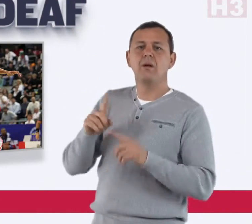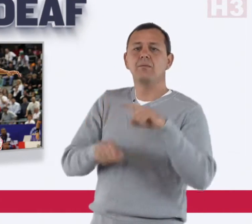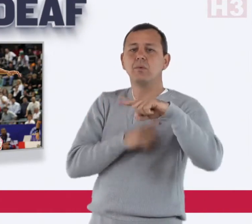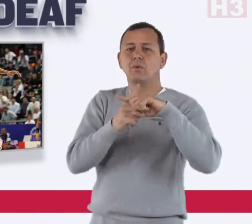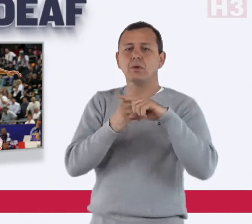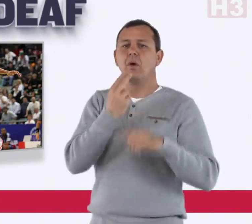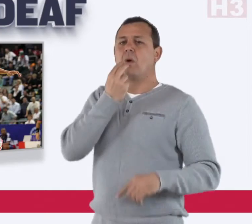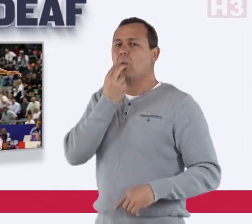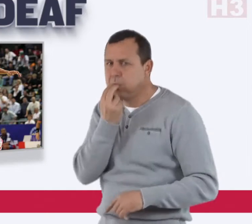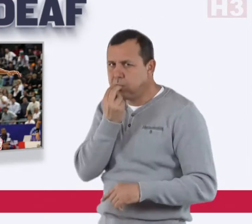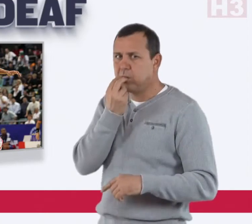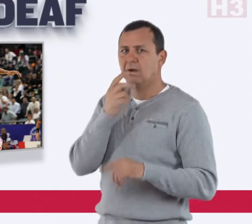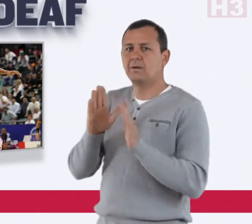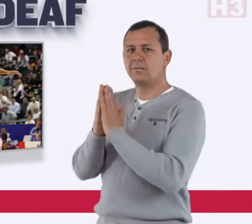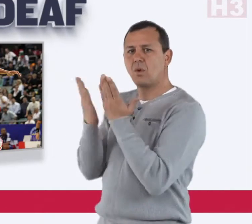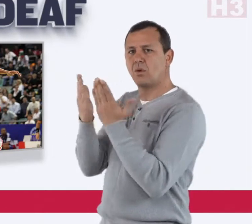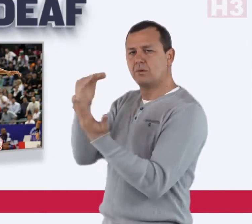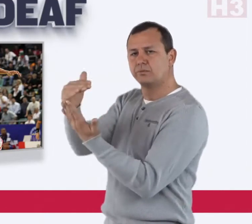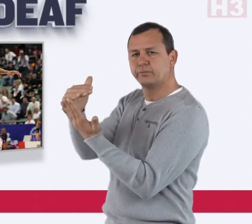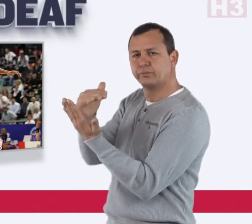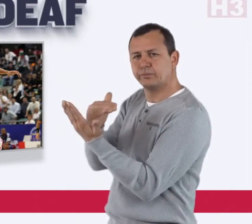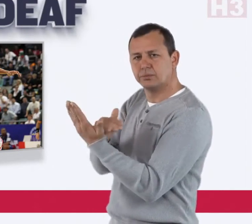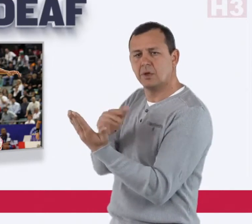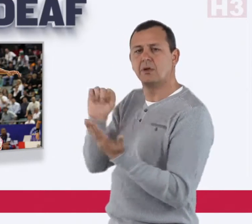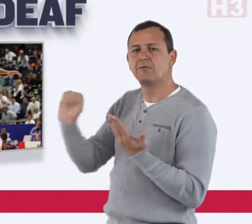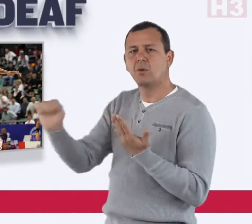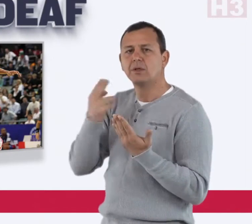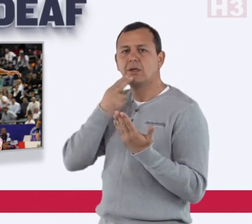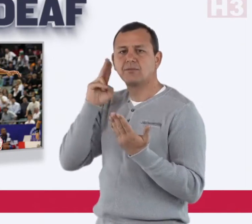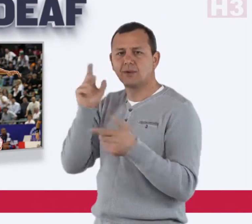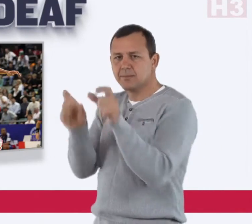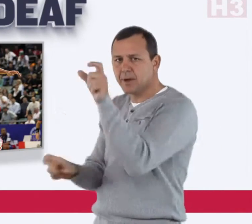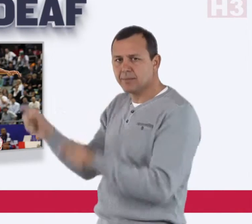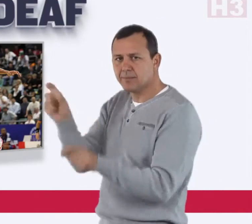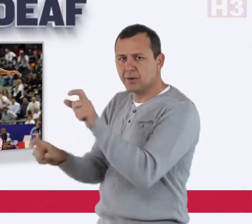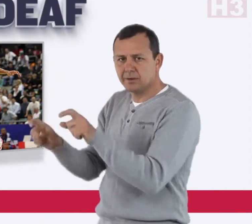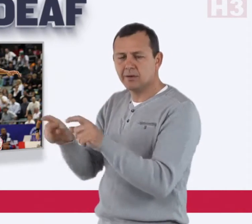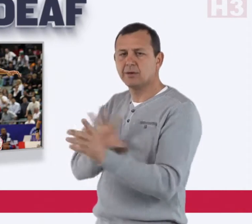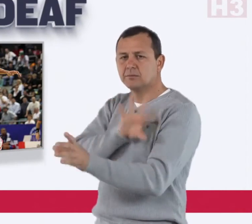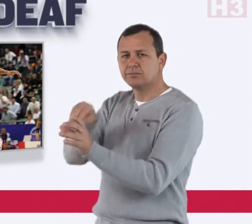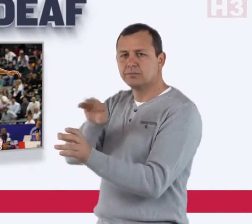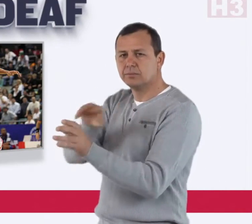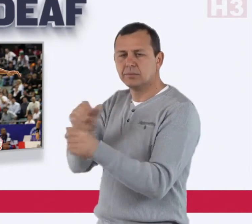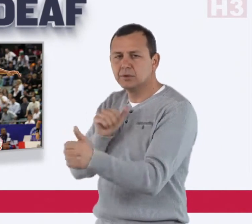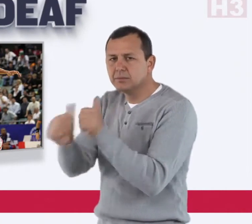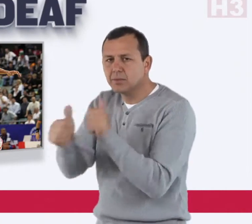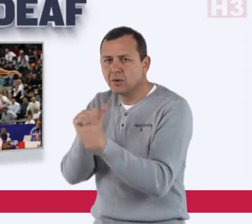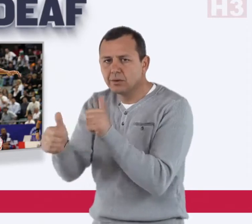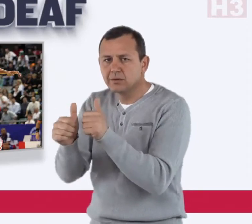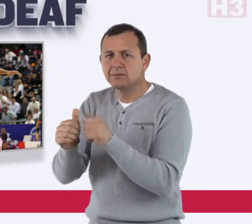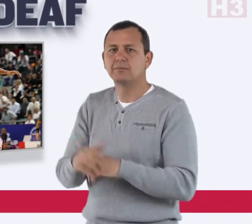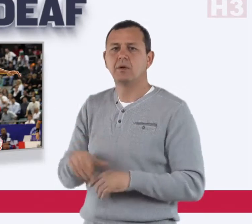refereeing manual for deaf players.